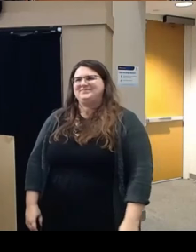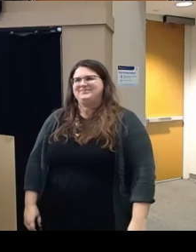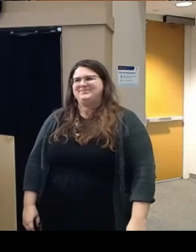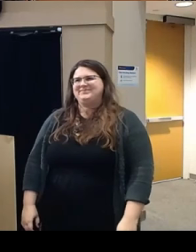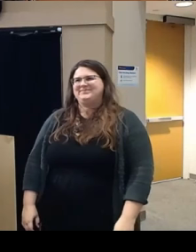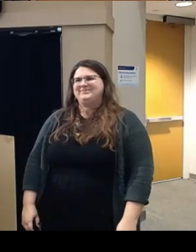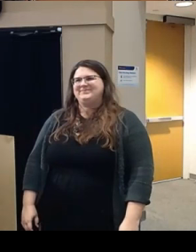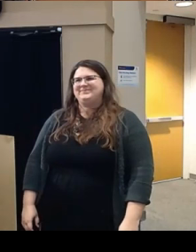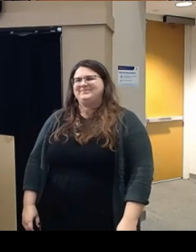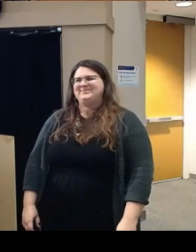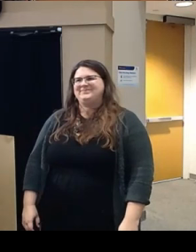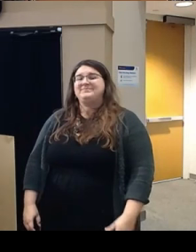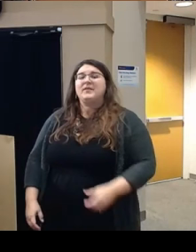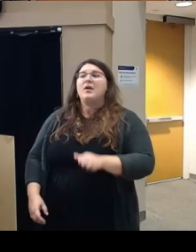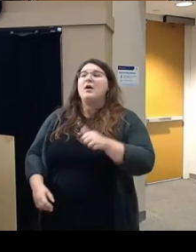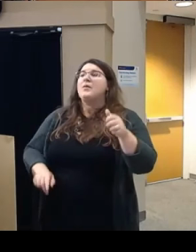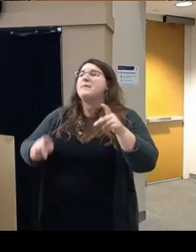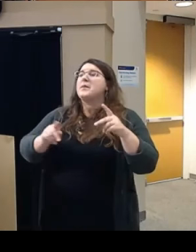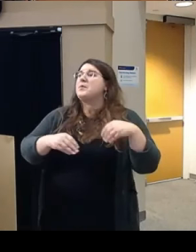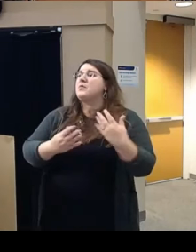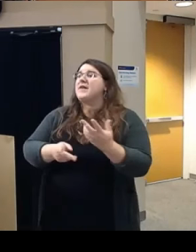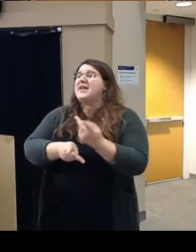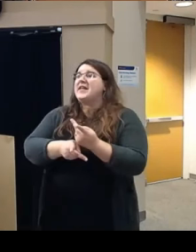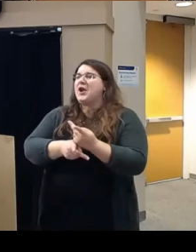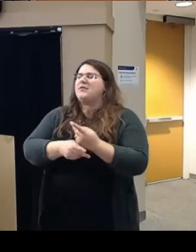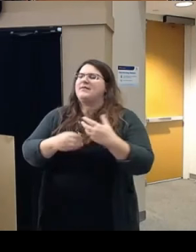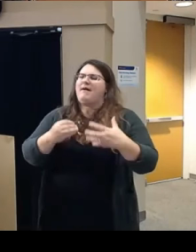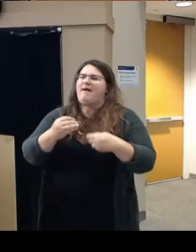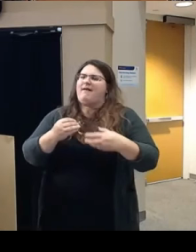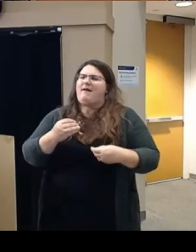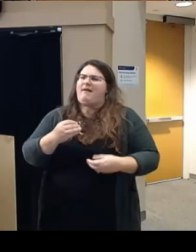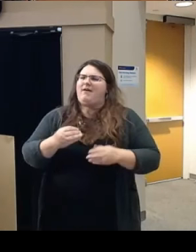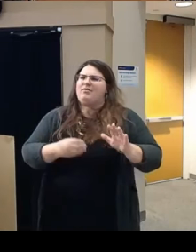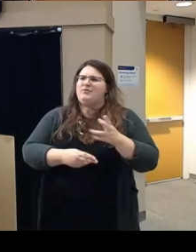and I would add anyone else who is providing care like it might be um whoever is the group leader